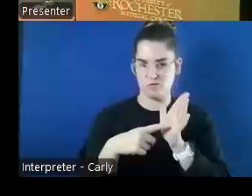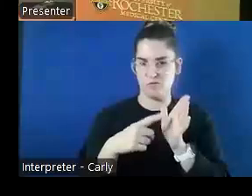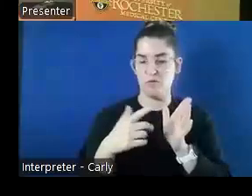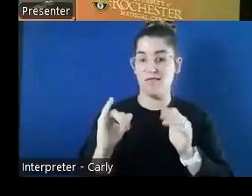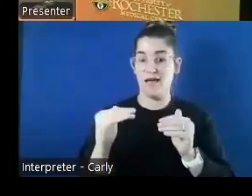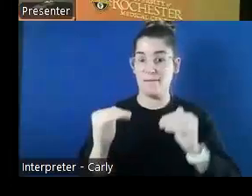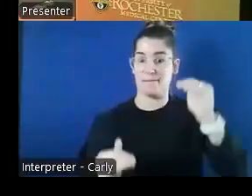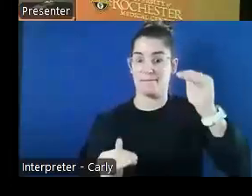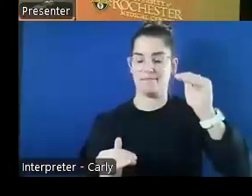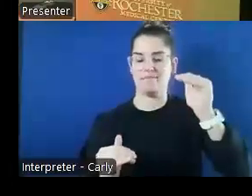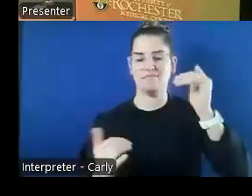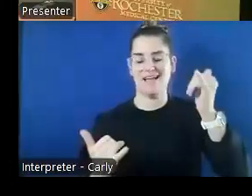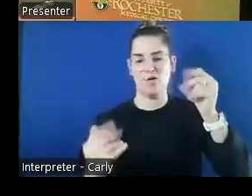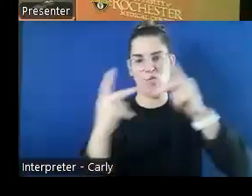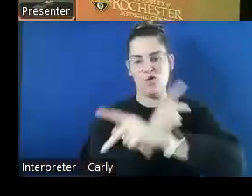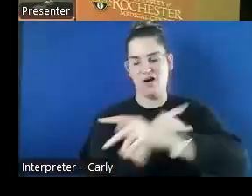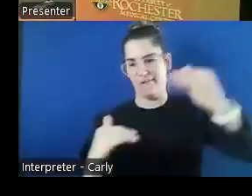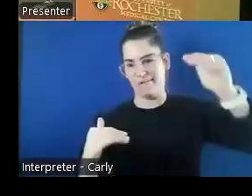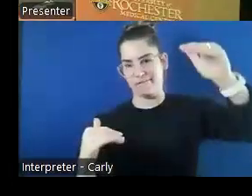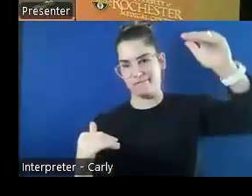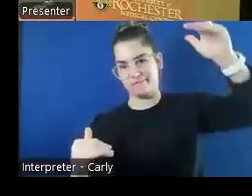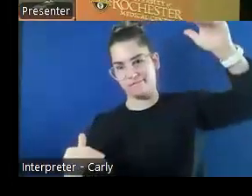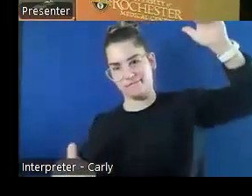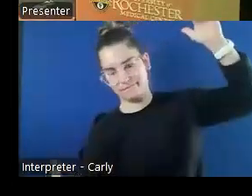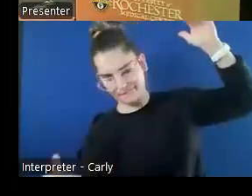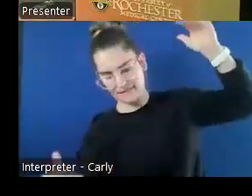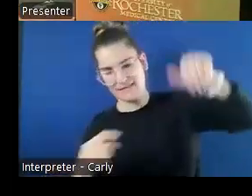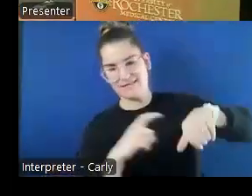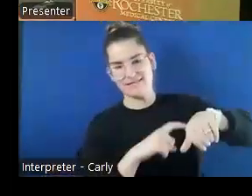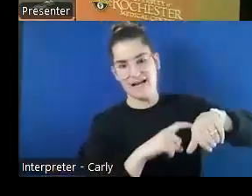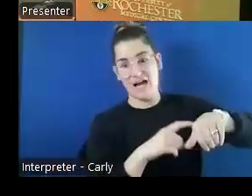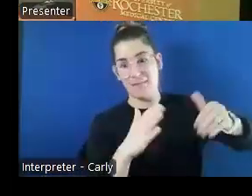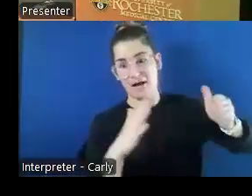only growing over time despite lots of increases in knowledge and Ai and all kinds of great stuff